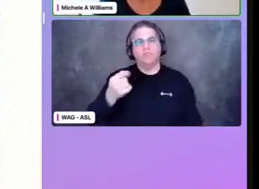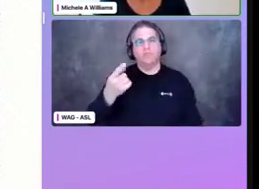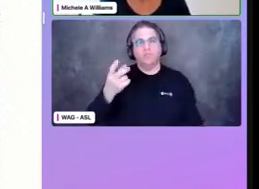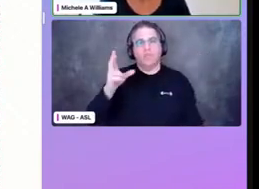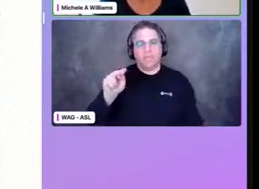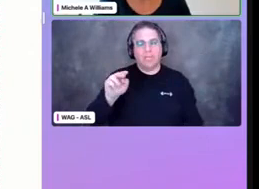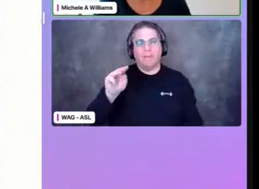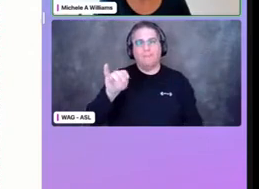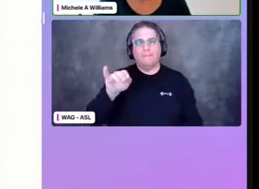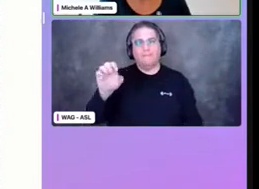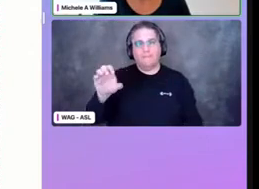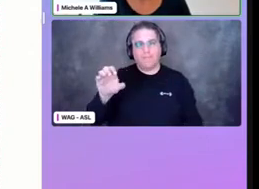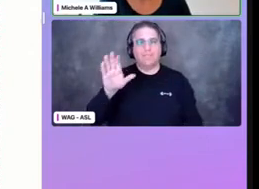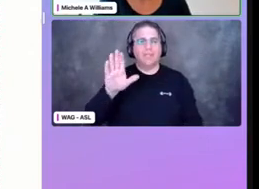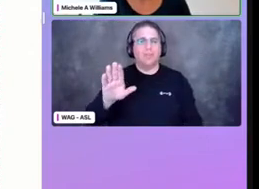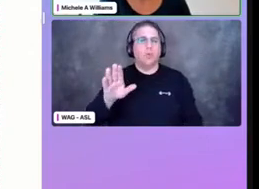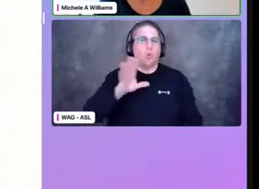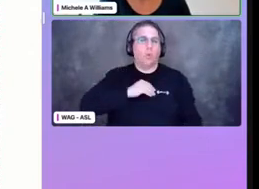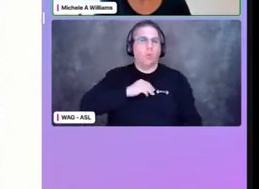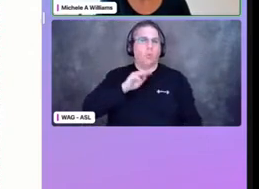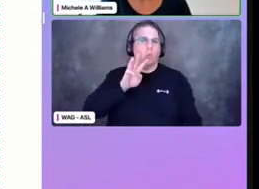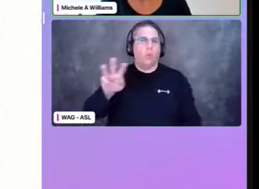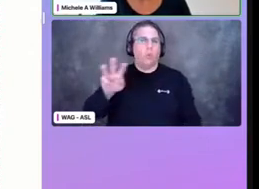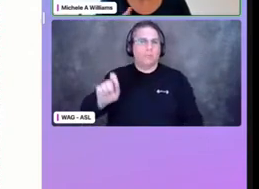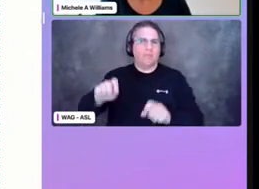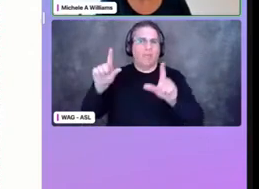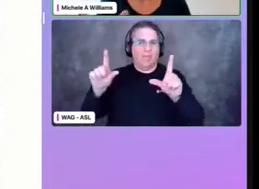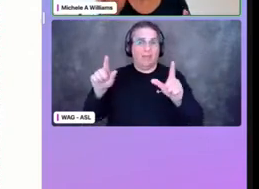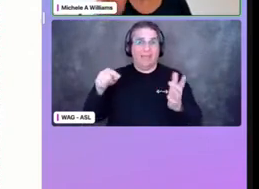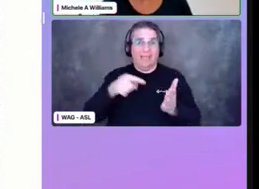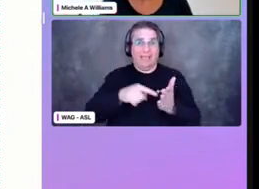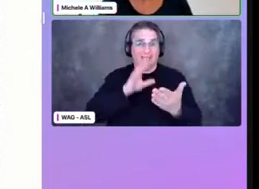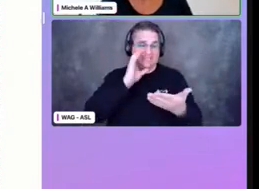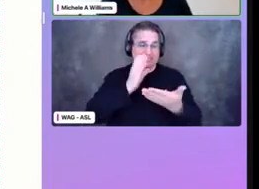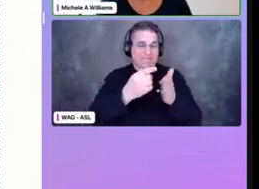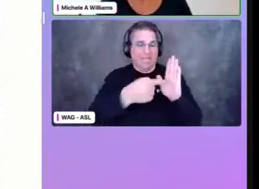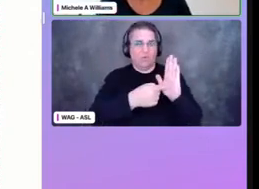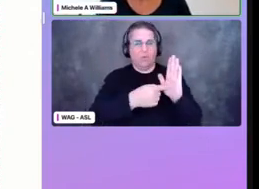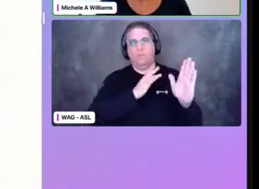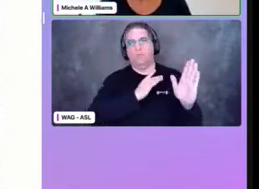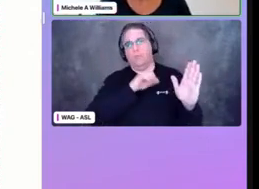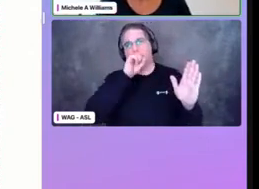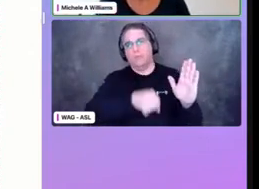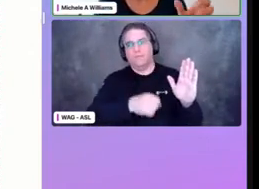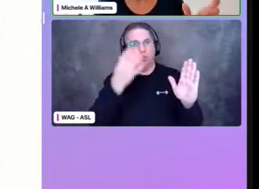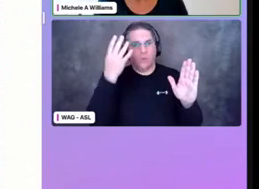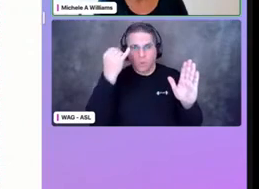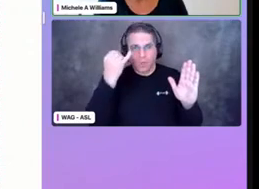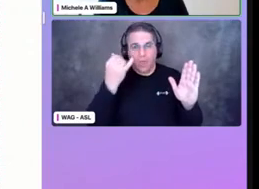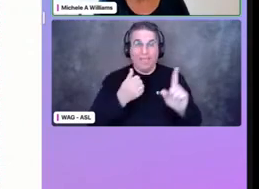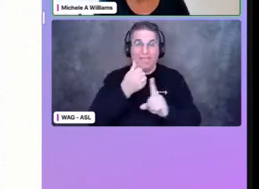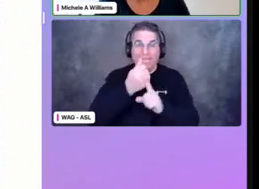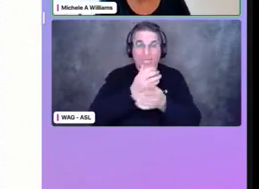from formal research, presentation, or a but rather from Julie missick's personal website, but I this really